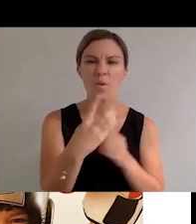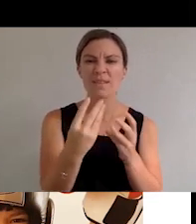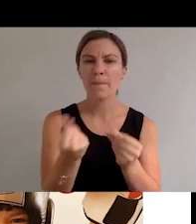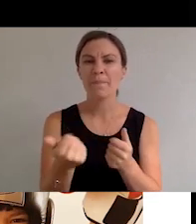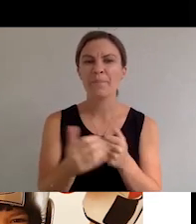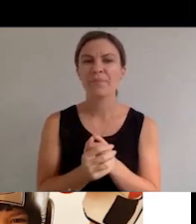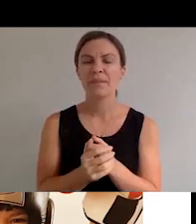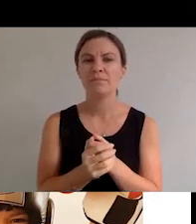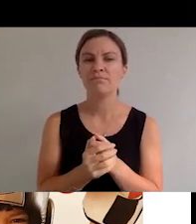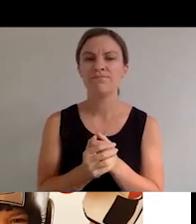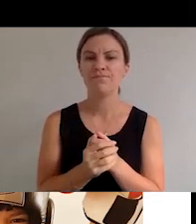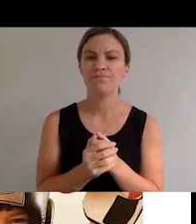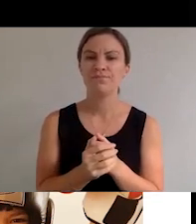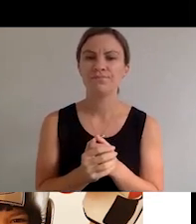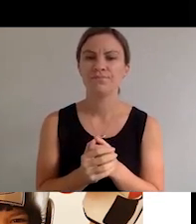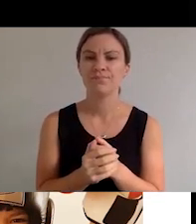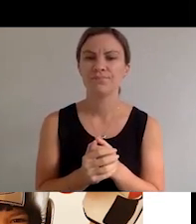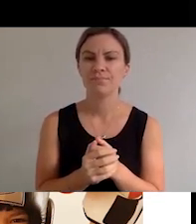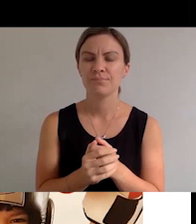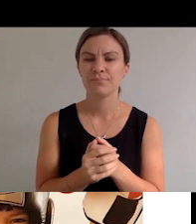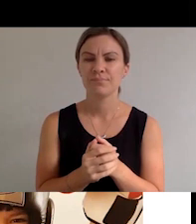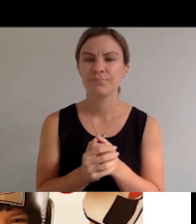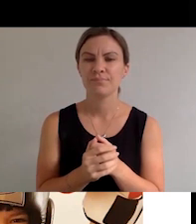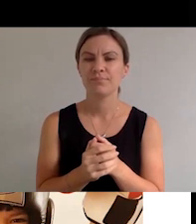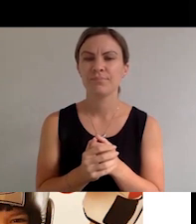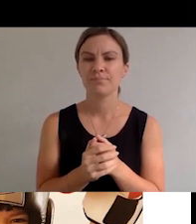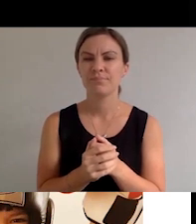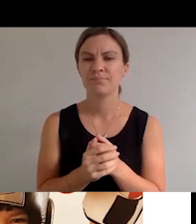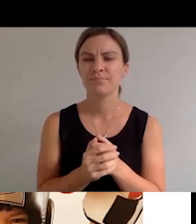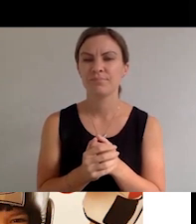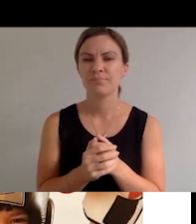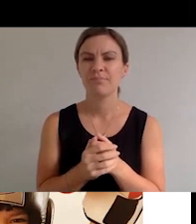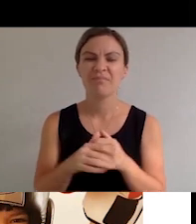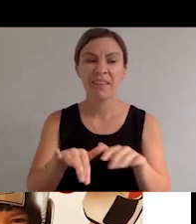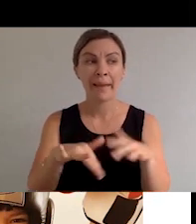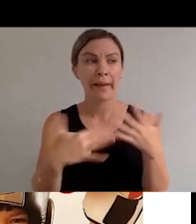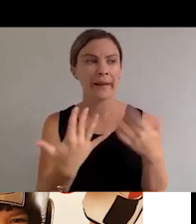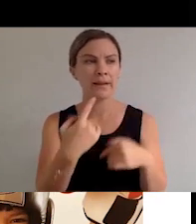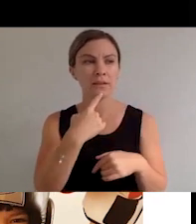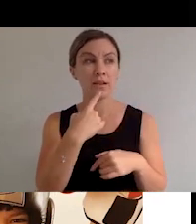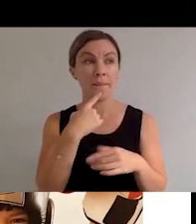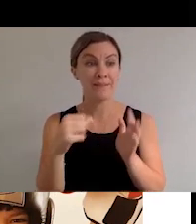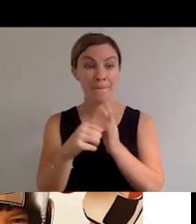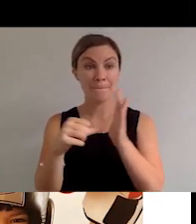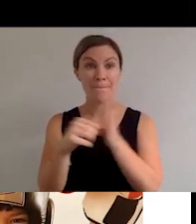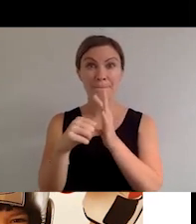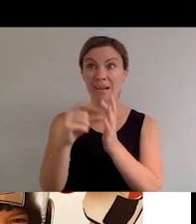write here in my notes? That won't work. Is there some funds that are waiting for you receive.